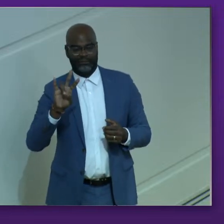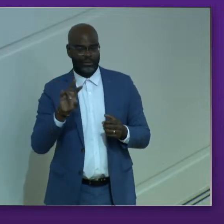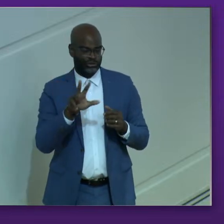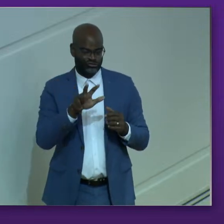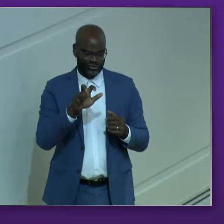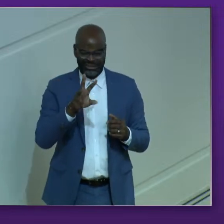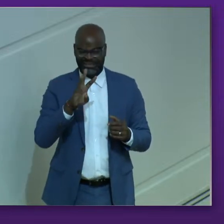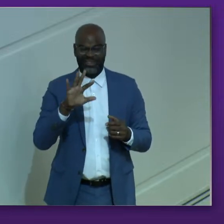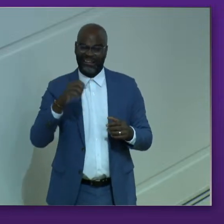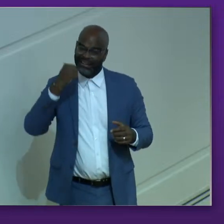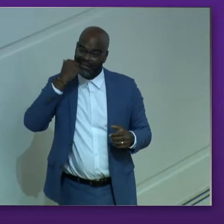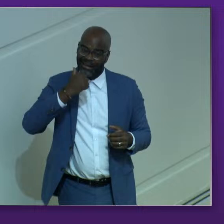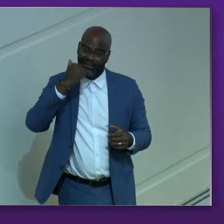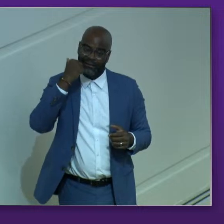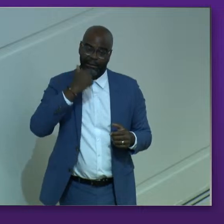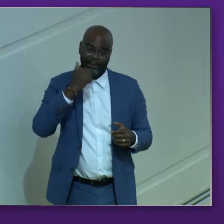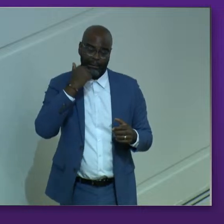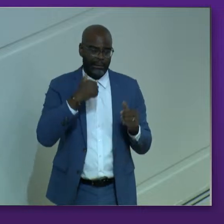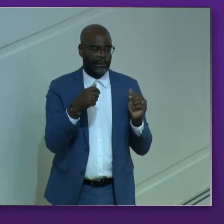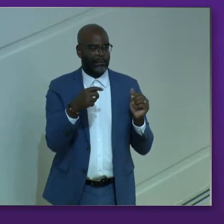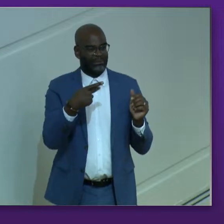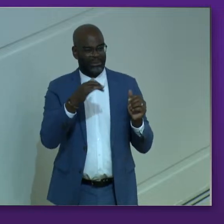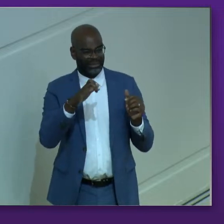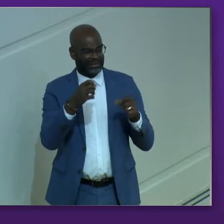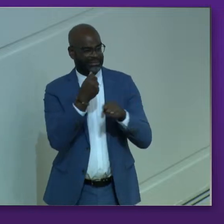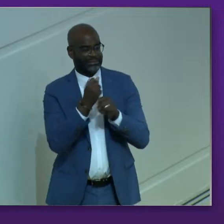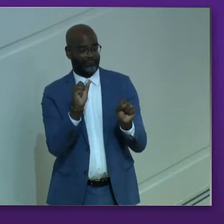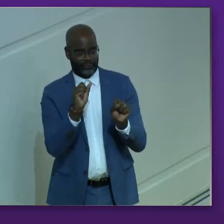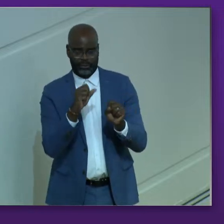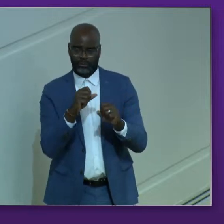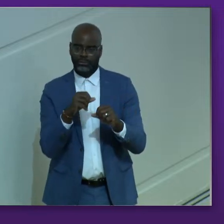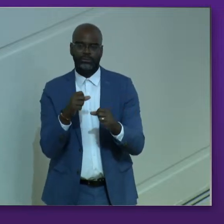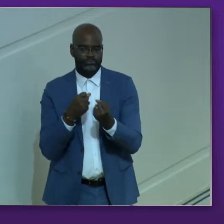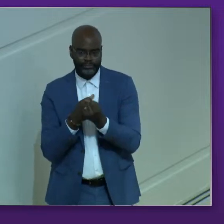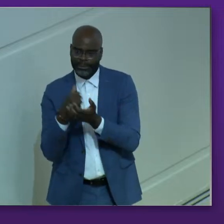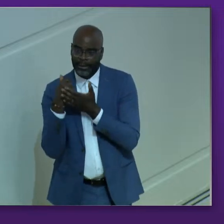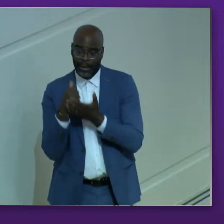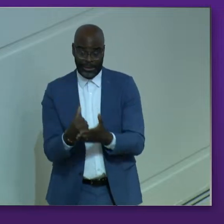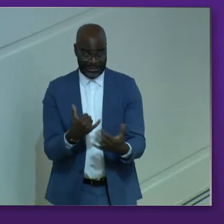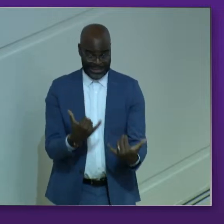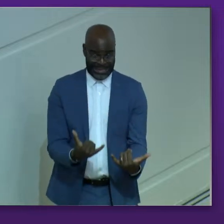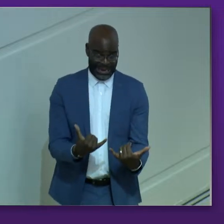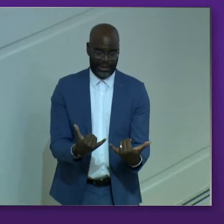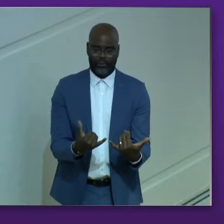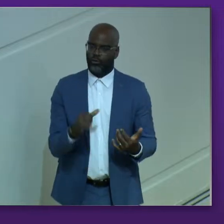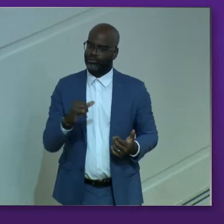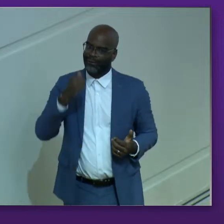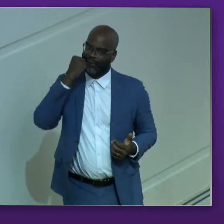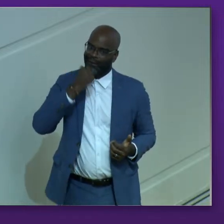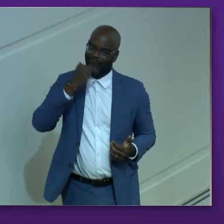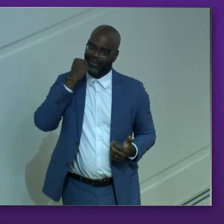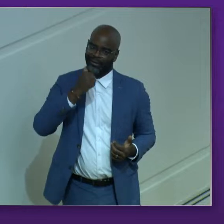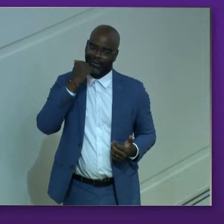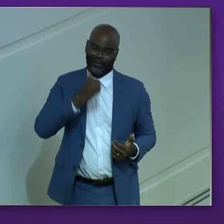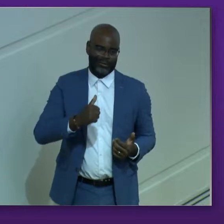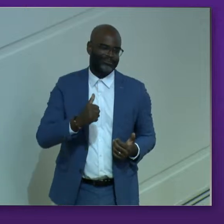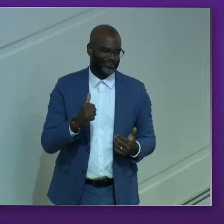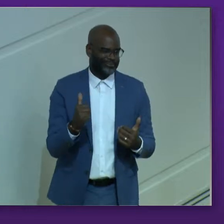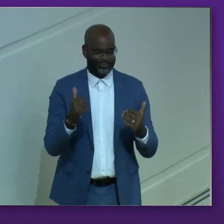TO MCTV TO MEDIA RESOURCE AND IT SPECIALISTS TO THE GERMANTOWN FACILITIES TEAM AND OUR 24/7 24/73 65 PUBLIC SAFETY